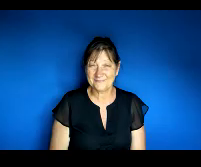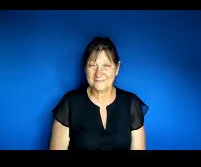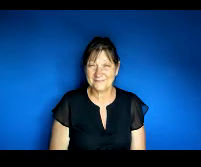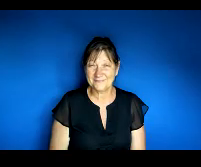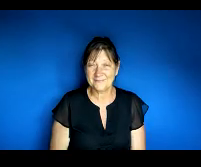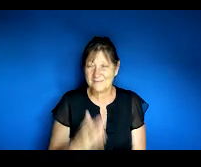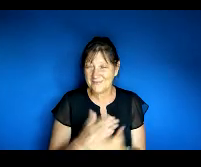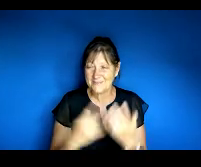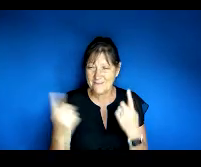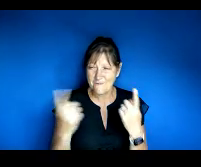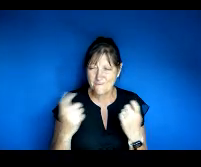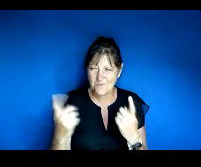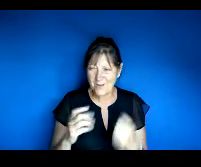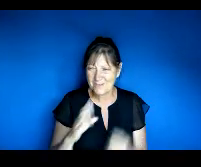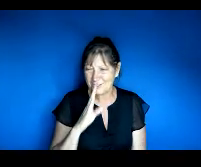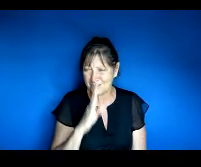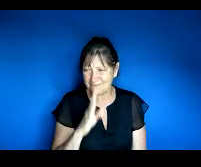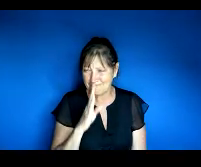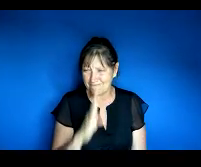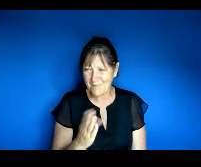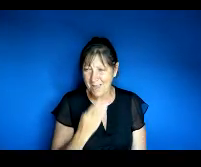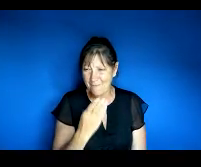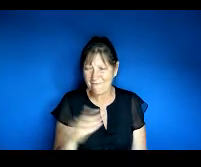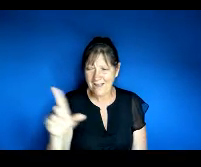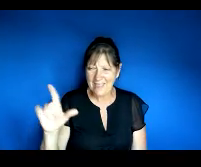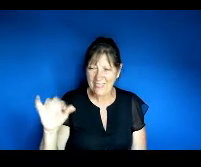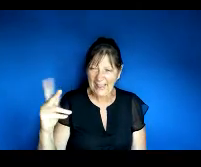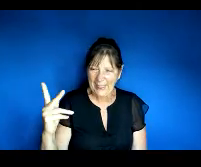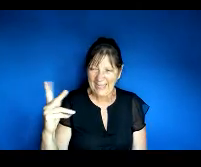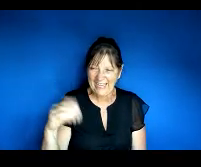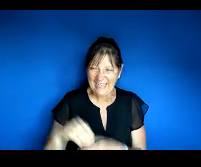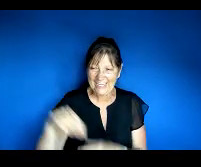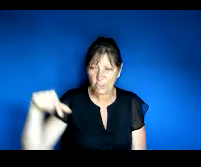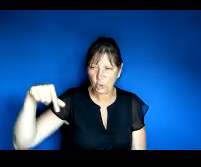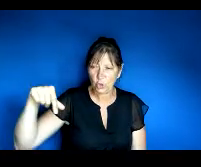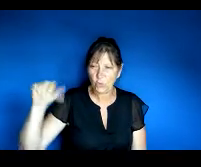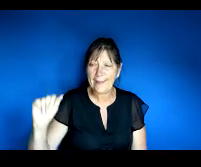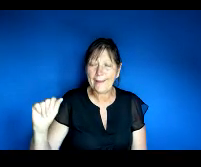they were kind of straightforward. I provided a link in the Q&A to kind of the Forms page of our website,